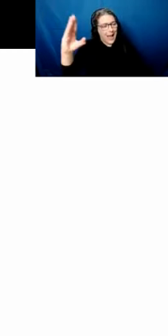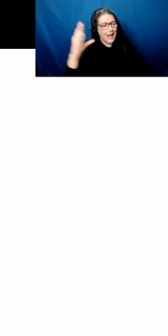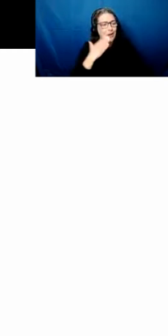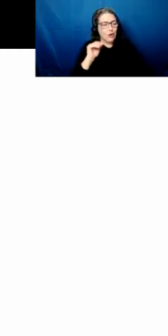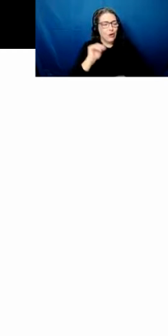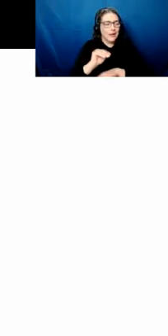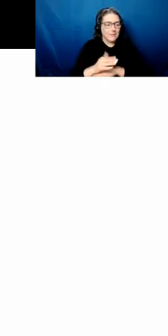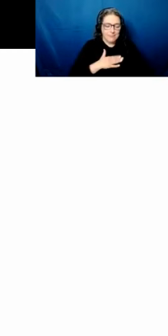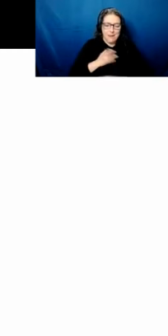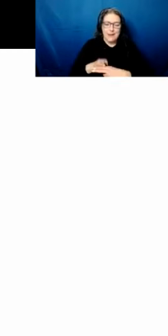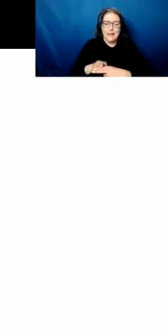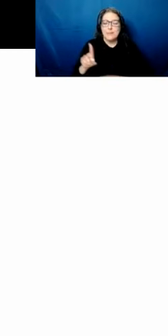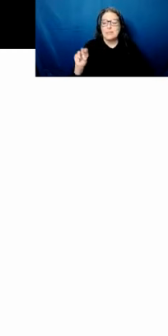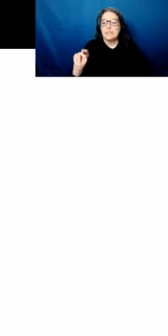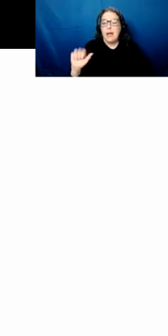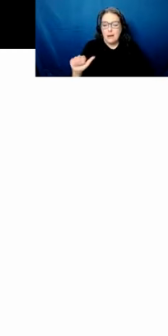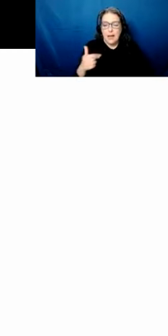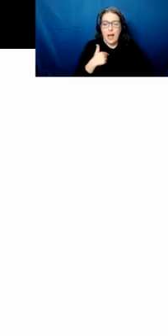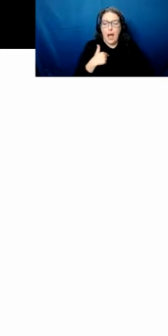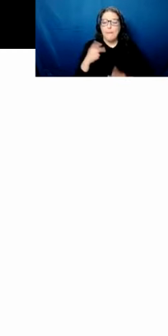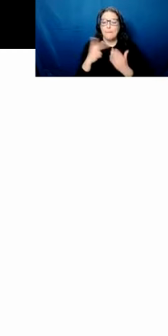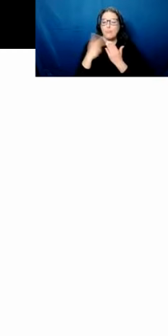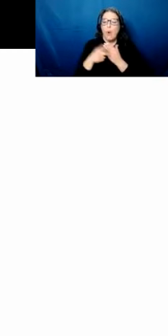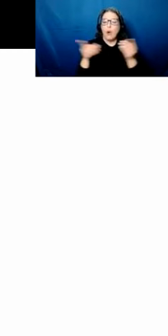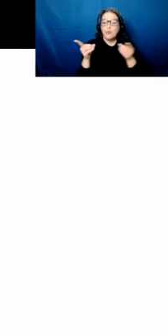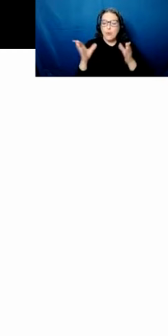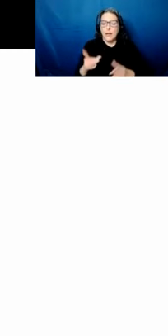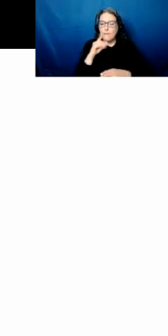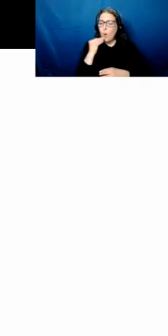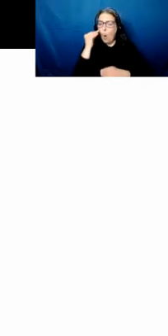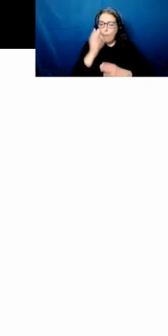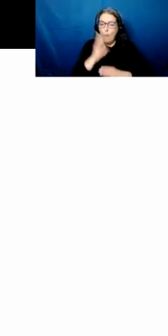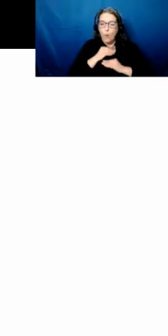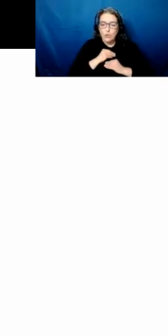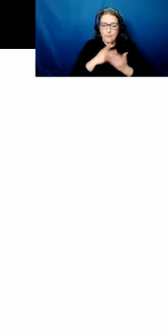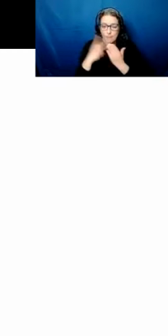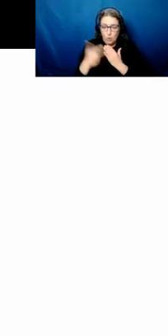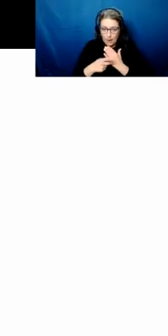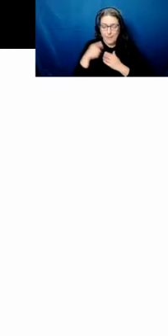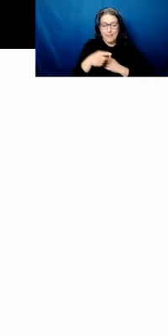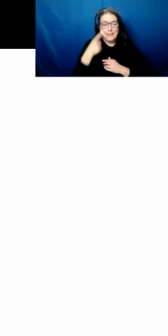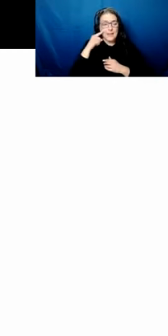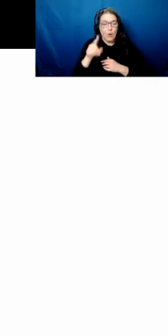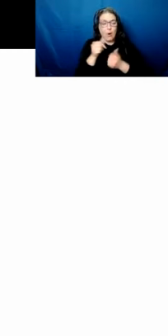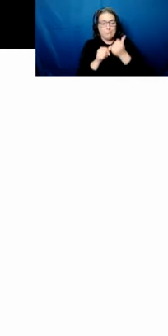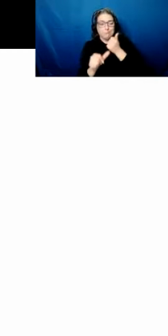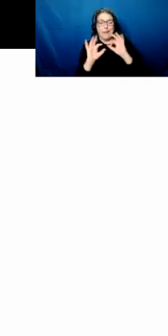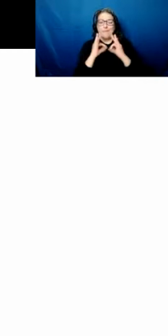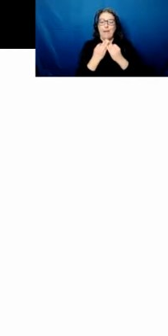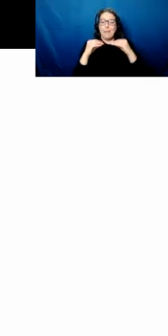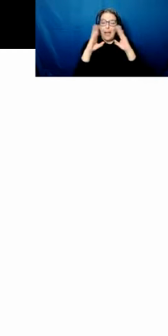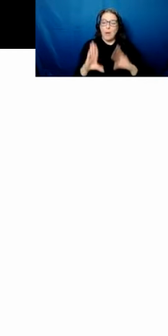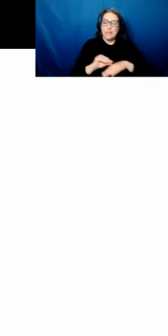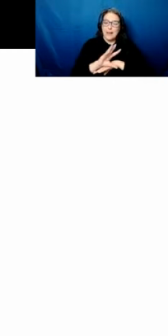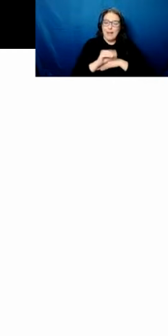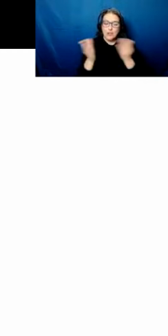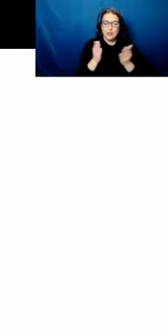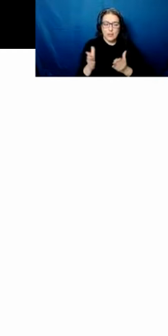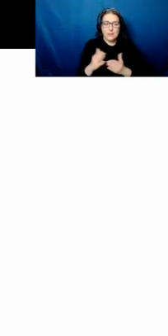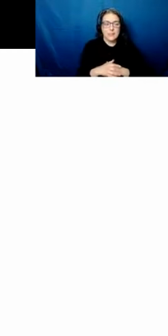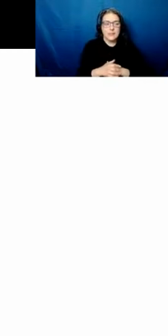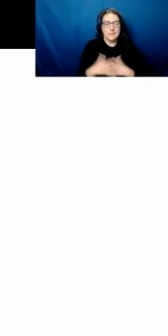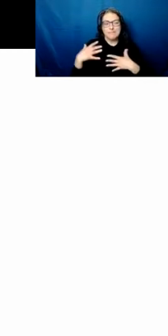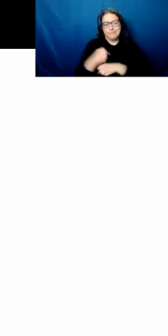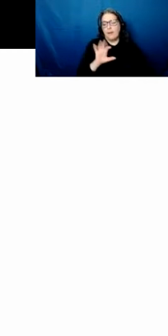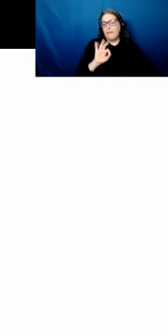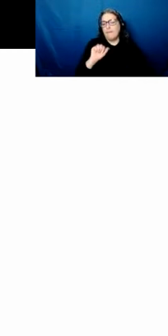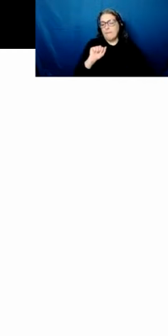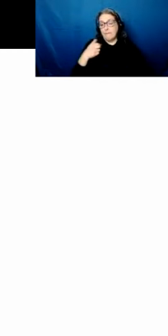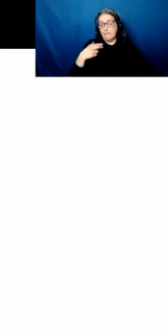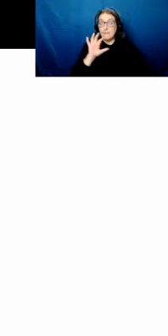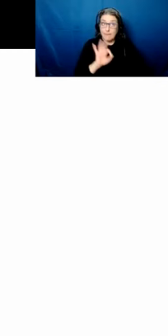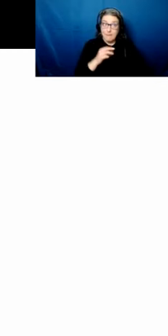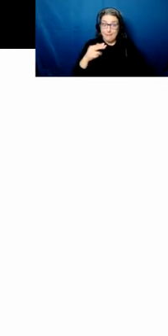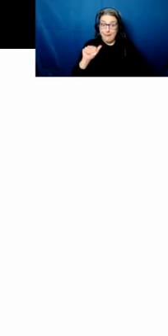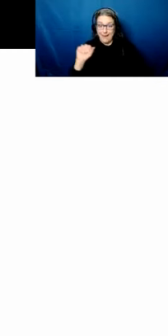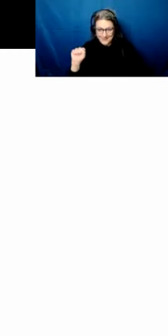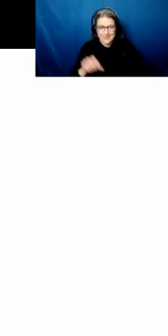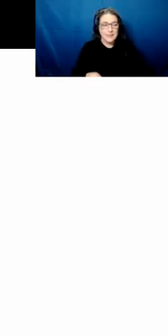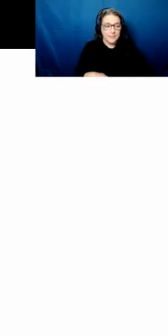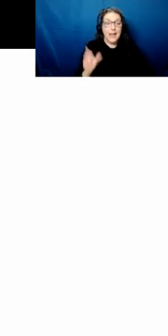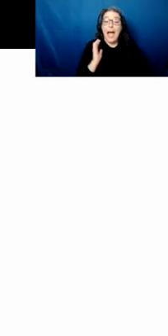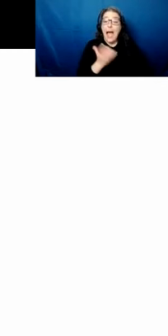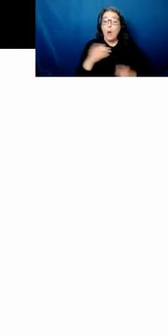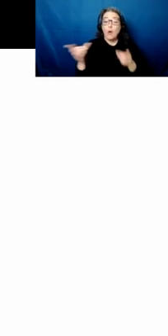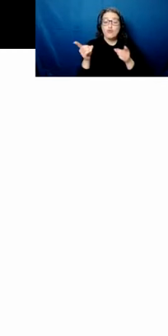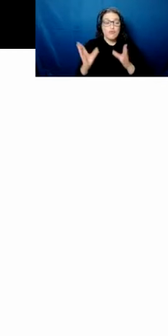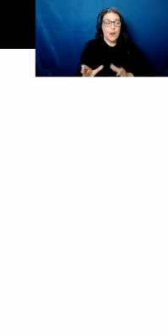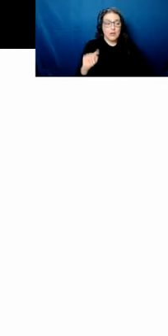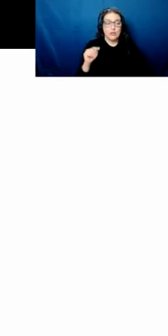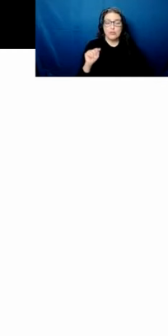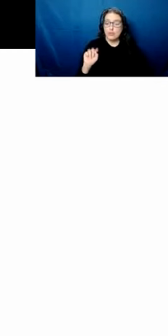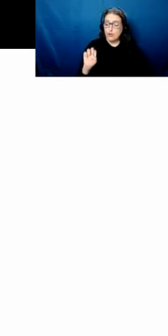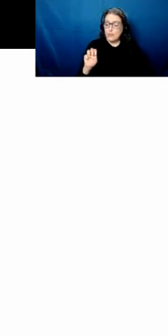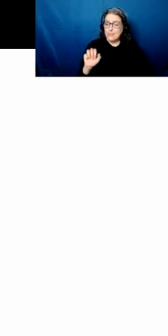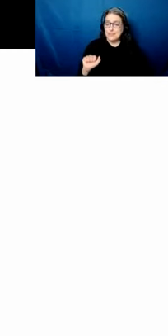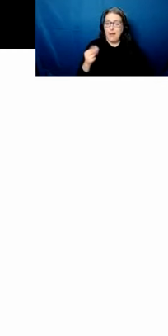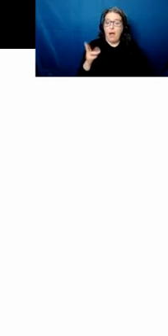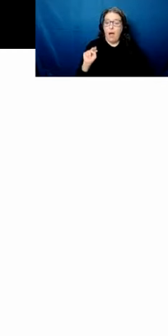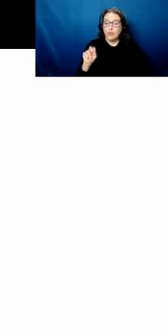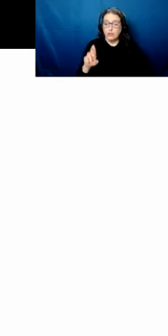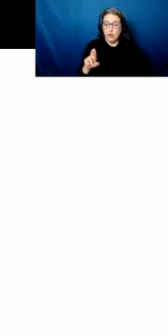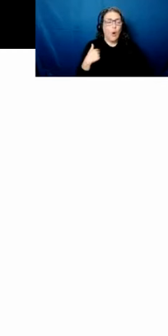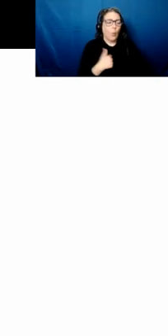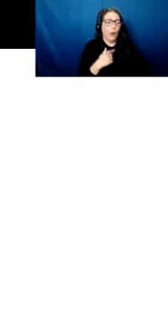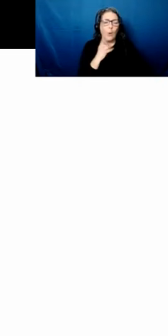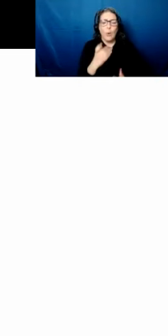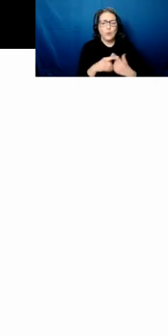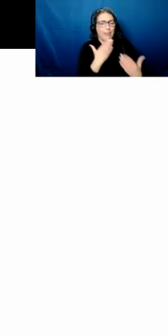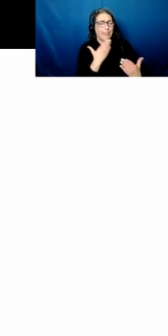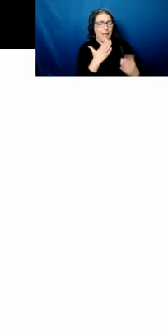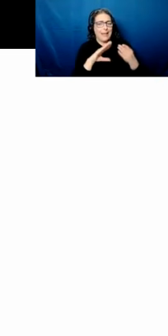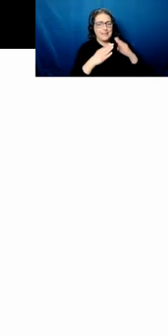The program is designed to improve home ownership. To revitalize neighborhoods and immove our affordable housing stock.